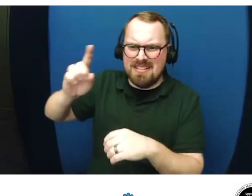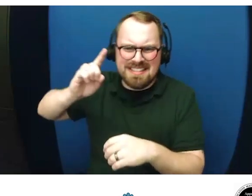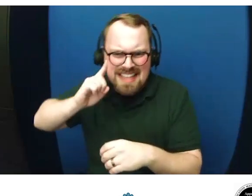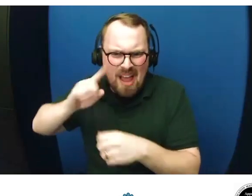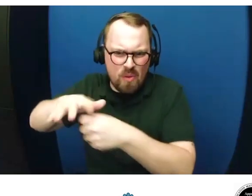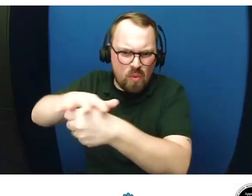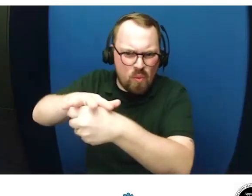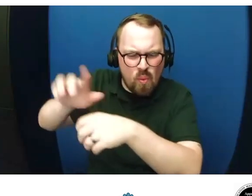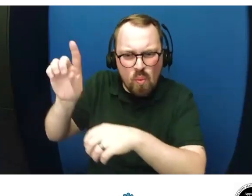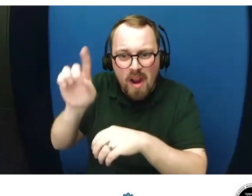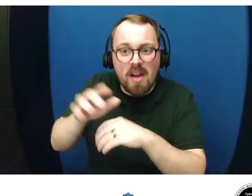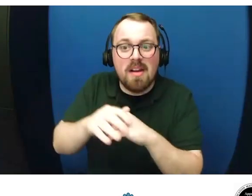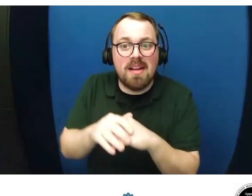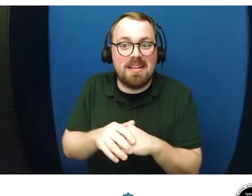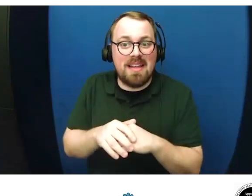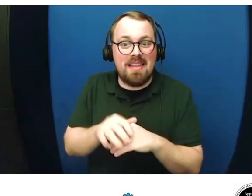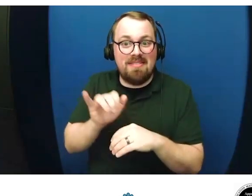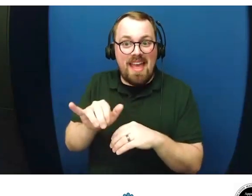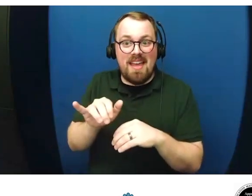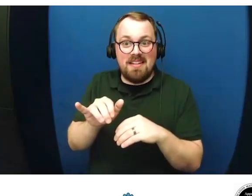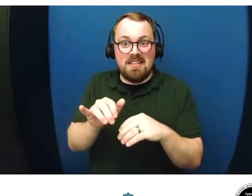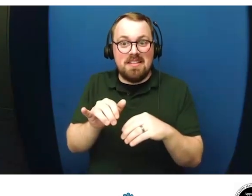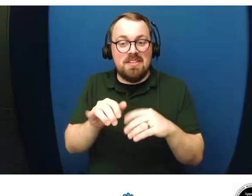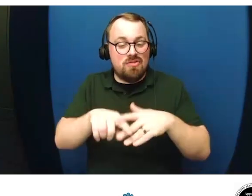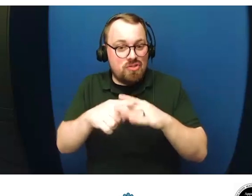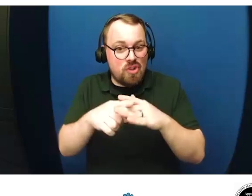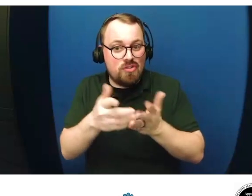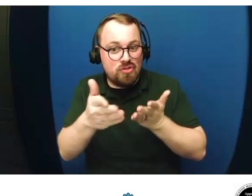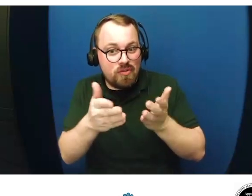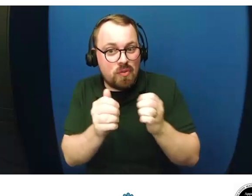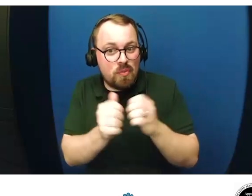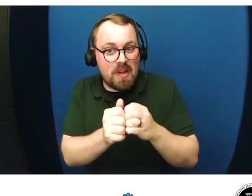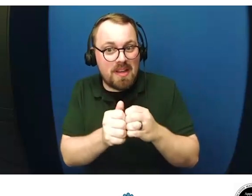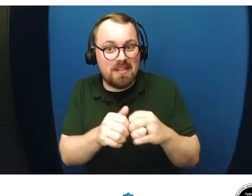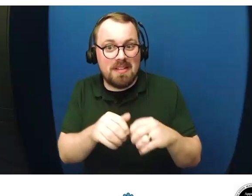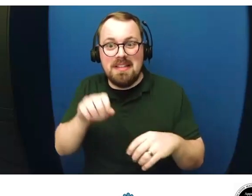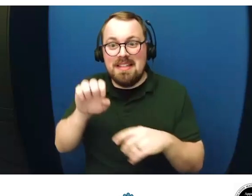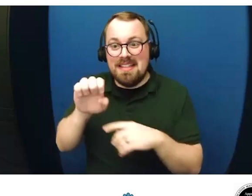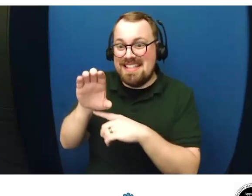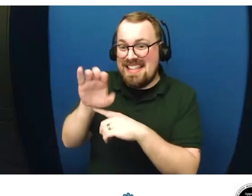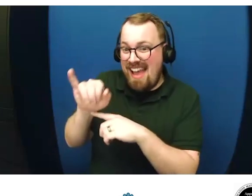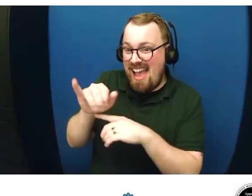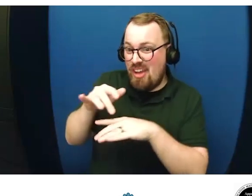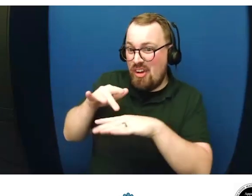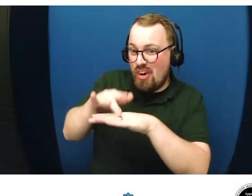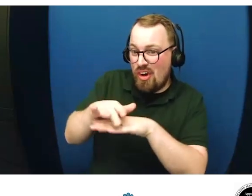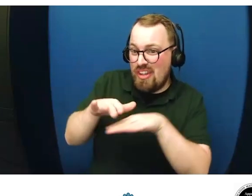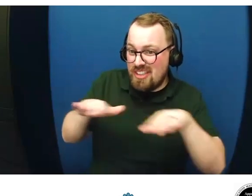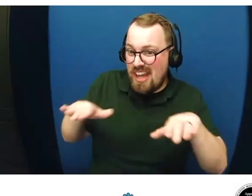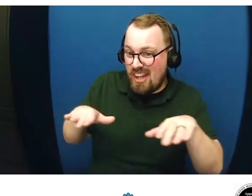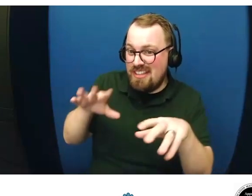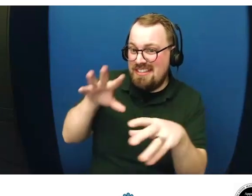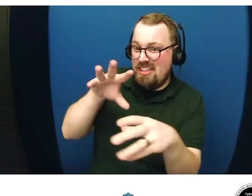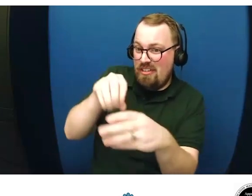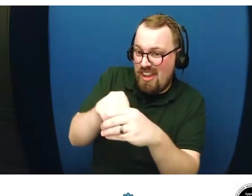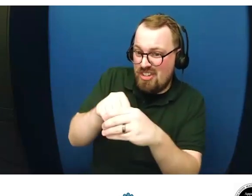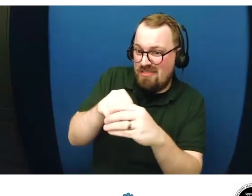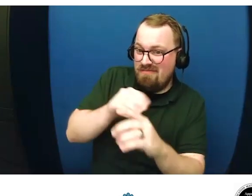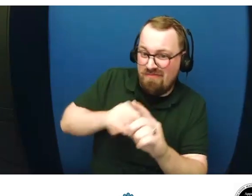is in the serving the baby, serving in the ECI, Early Childhood Intervention, setting.